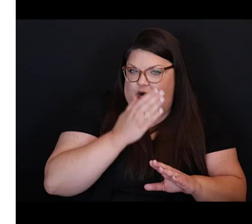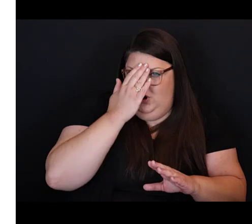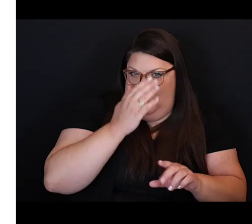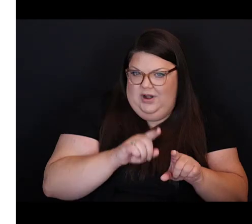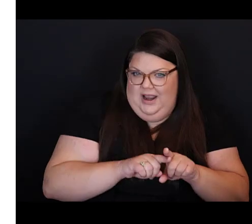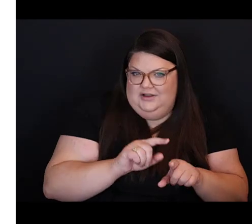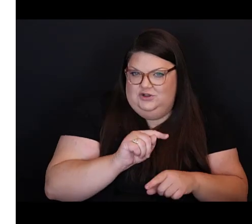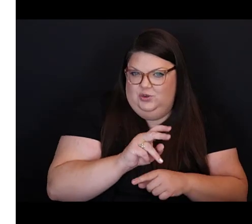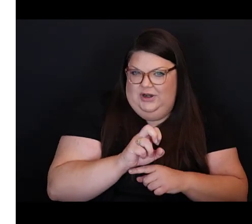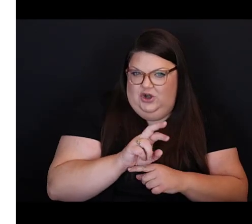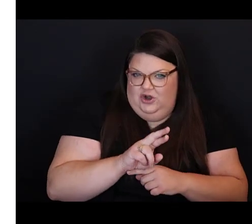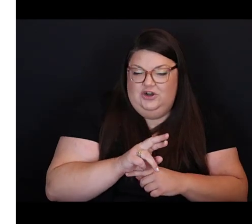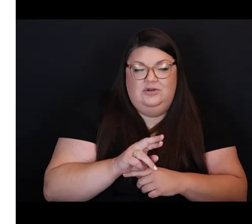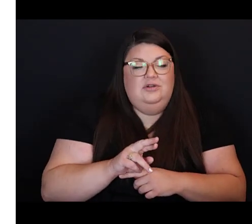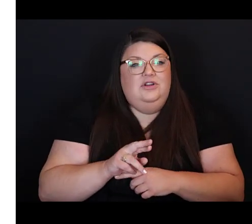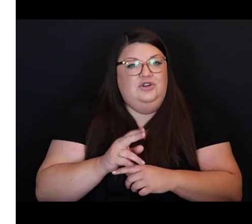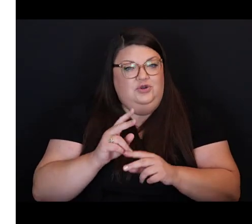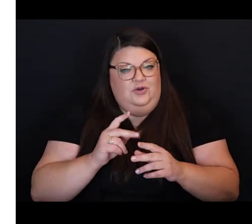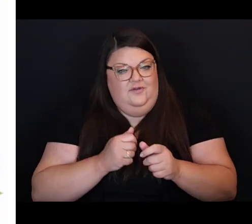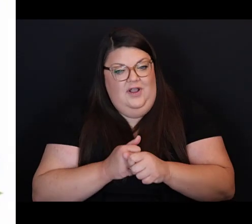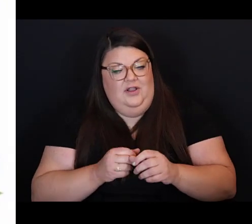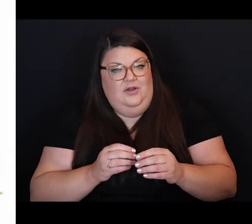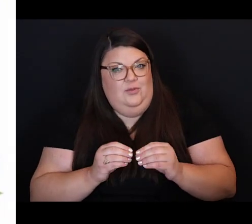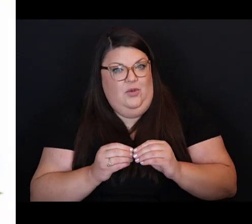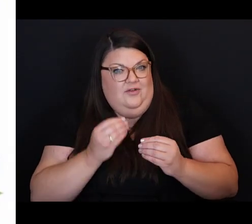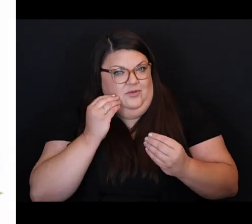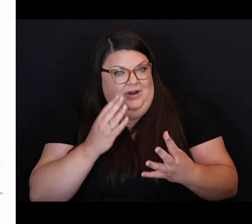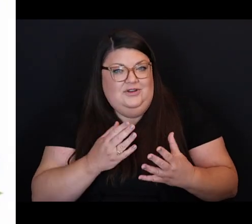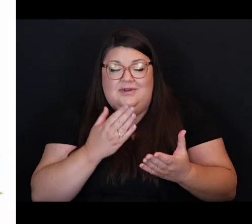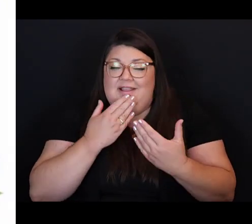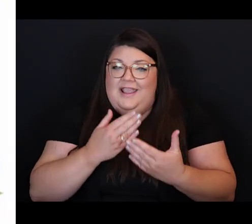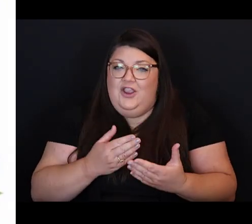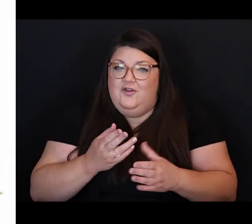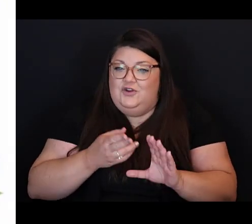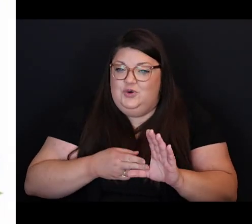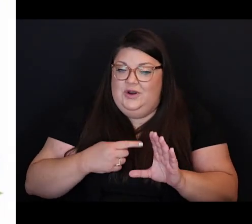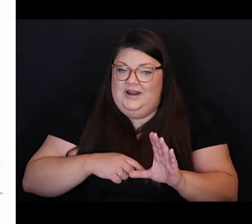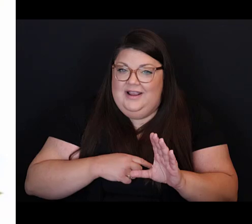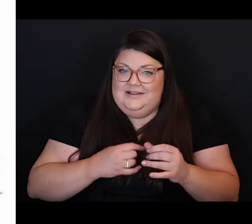to stay up to date with even more information. So, we thank you for joining us today, Ciara and